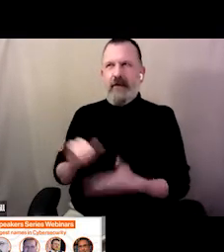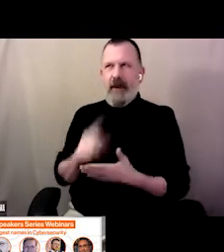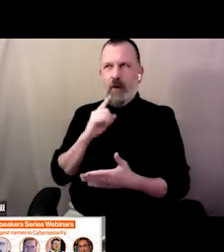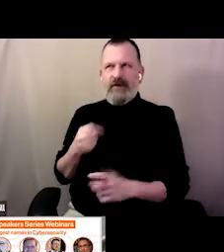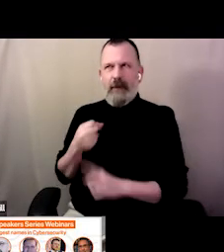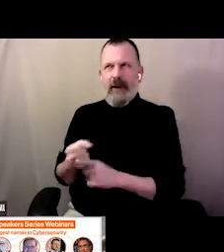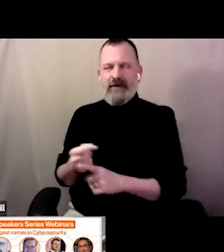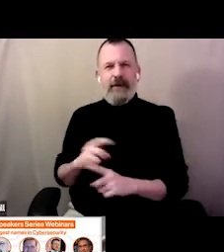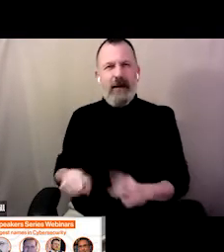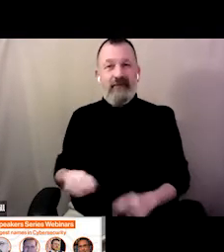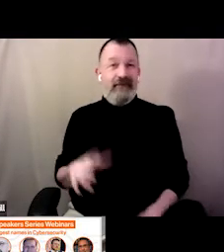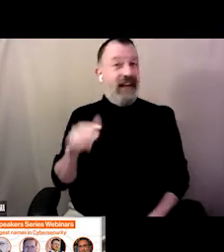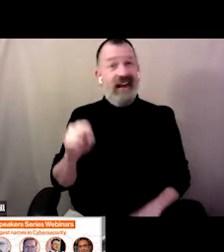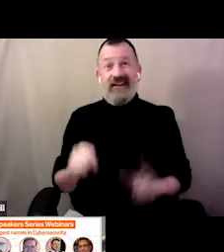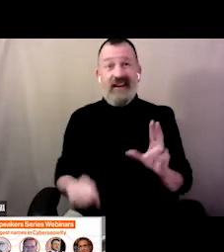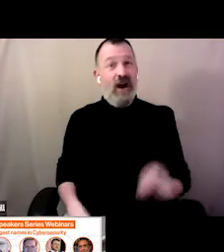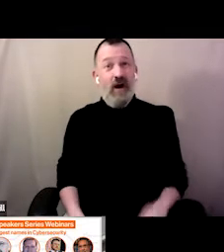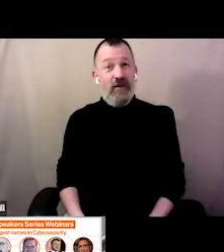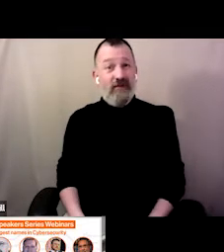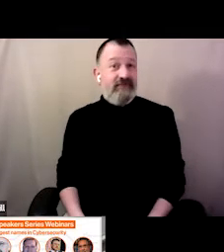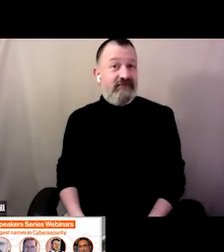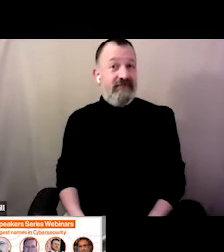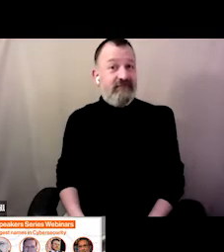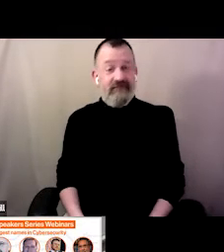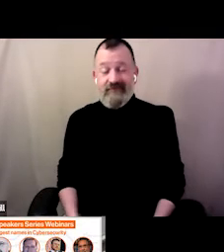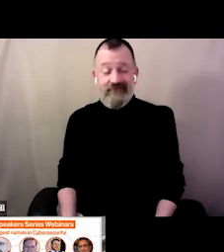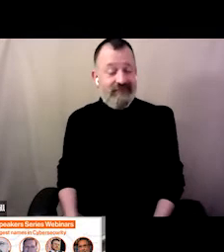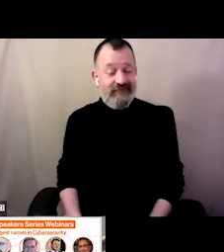yes and no. So I'm at the end of the day. This really isn't so much about